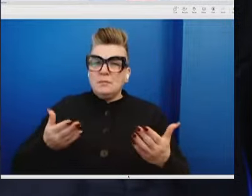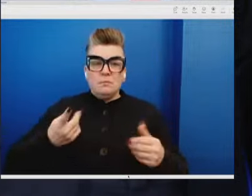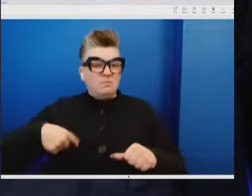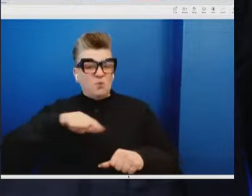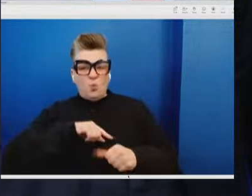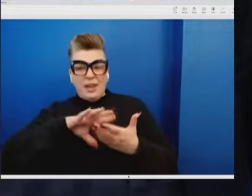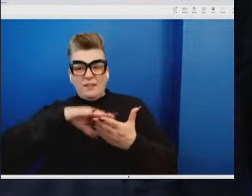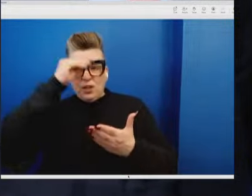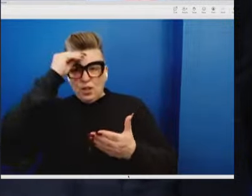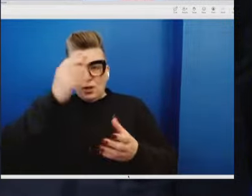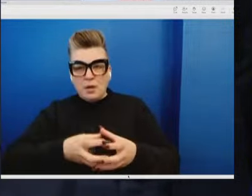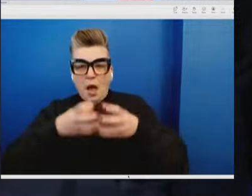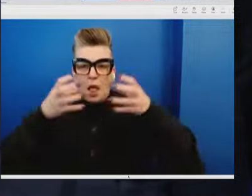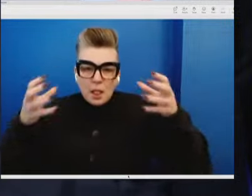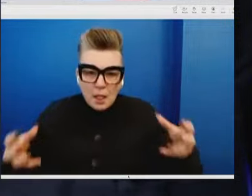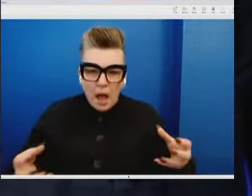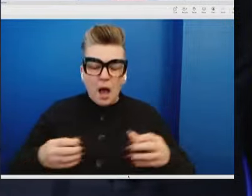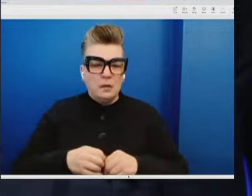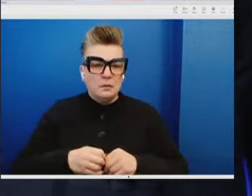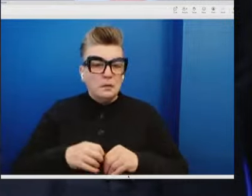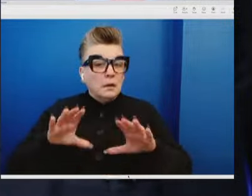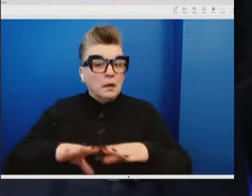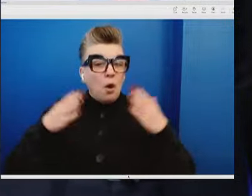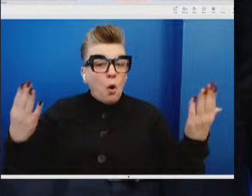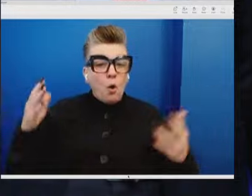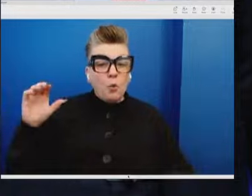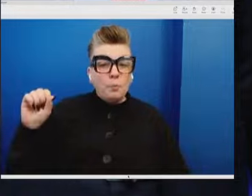open-source tool that many of the vendors could use as well. But they're going to build their